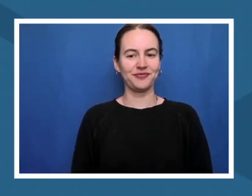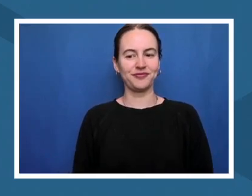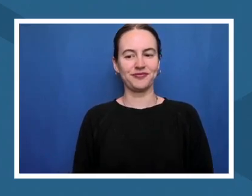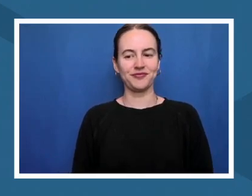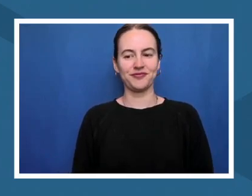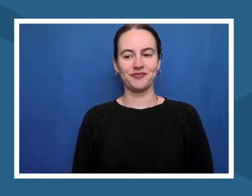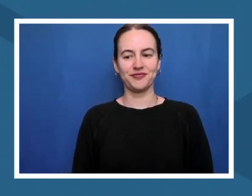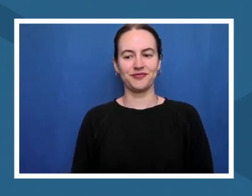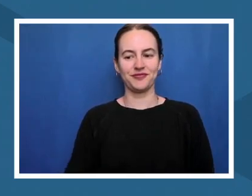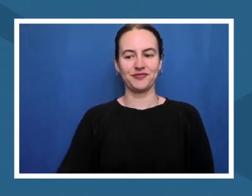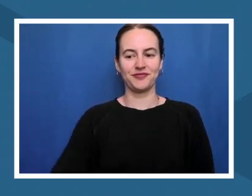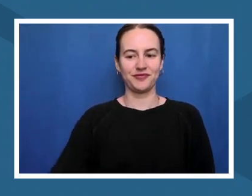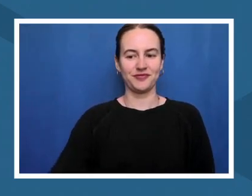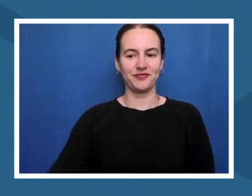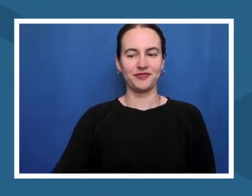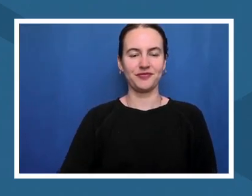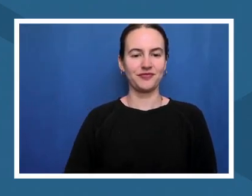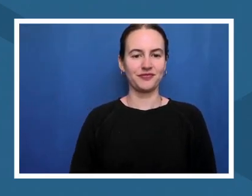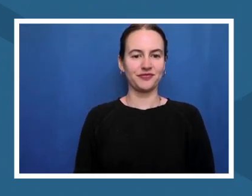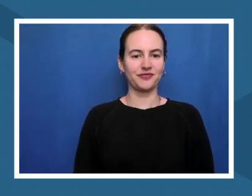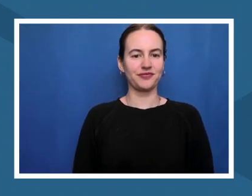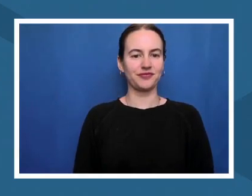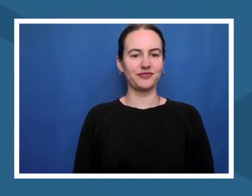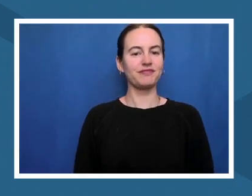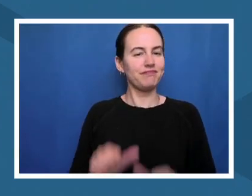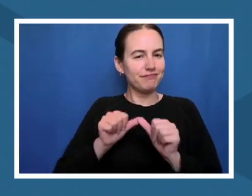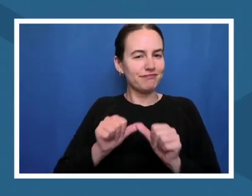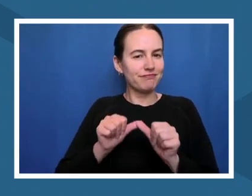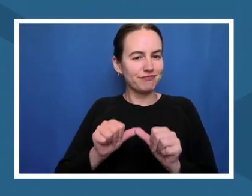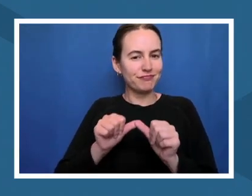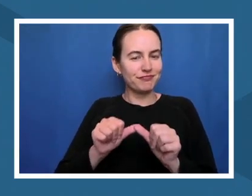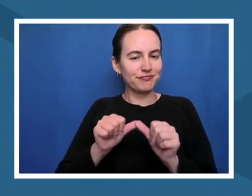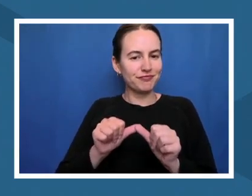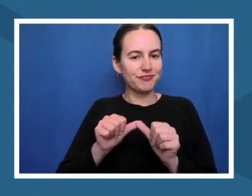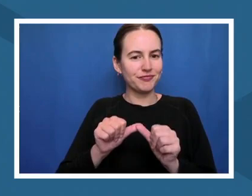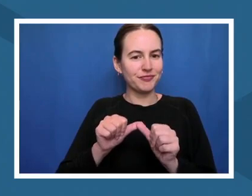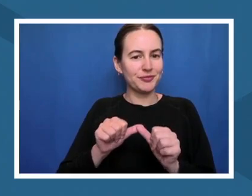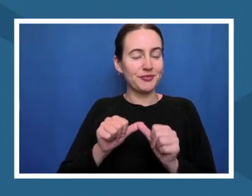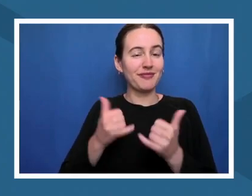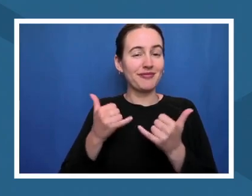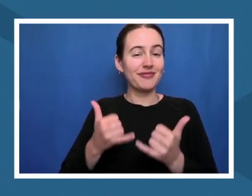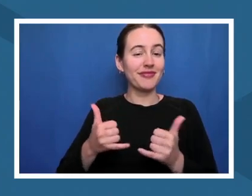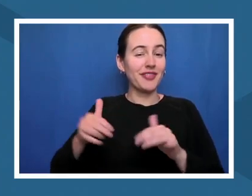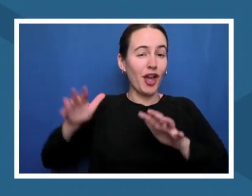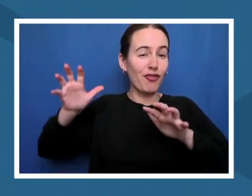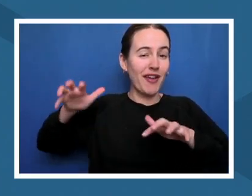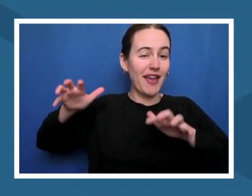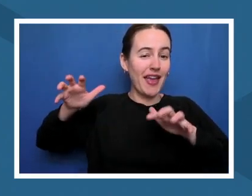and with that wind comes